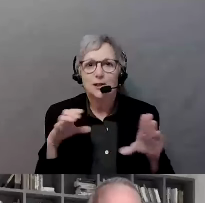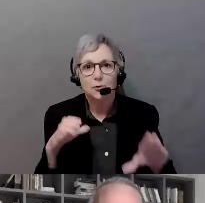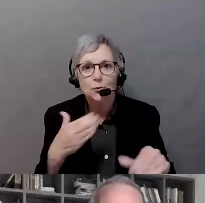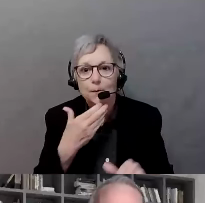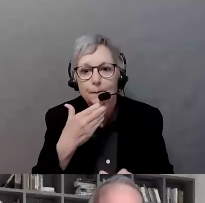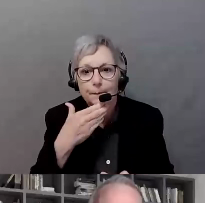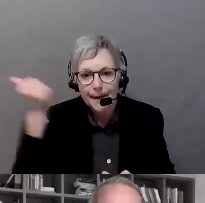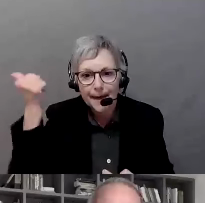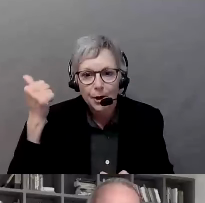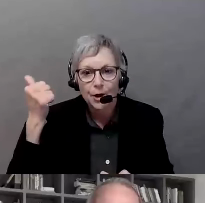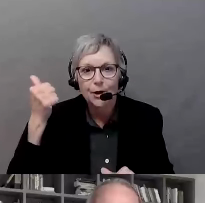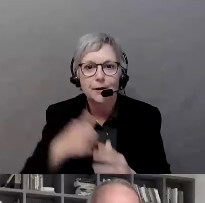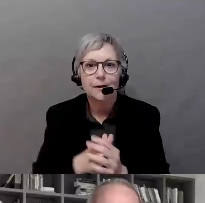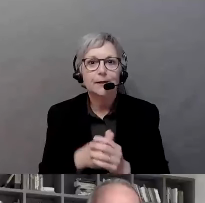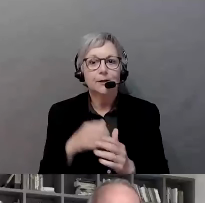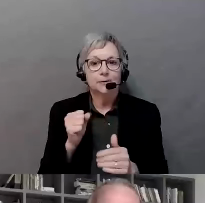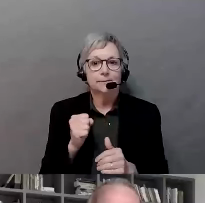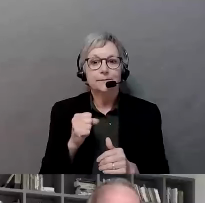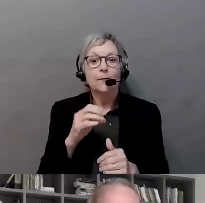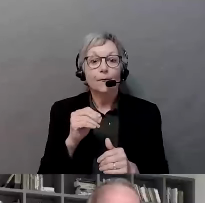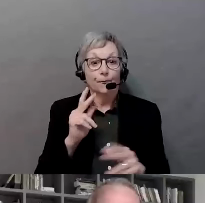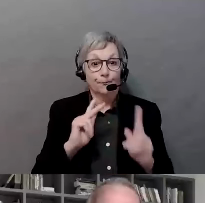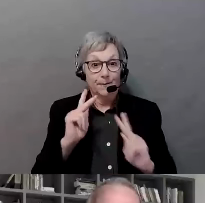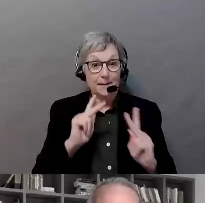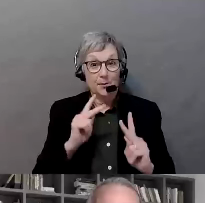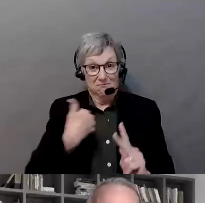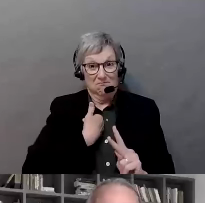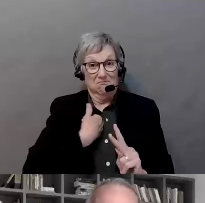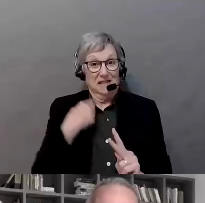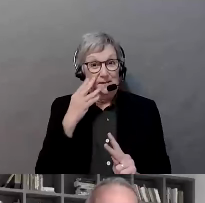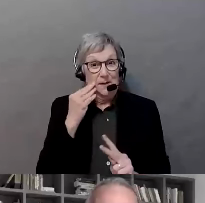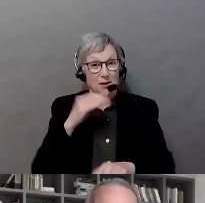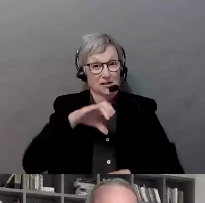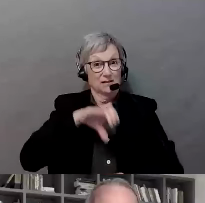FOR FOLKS LIKE ME WHO HAVE LIVED EXPERIENCE, IT IS NICE TO KNOW